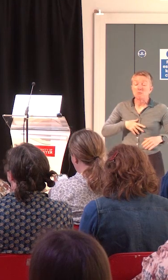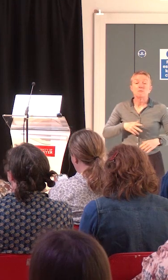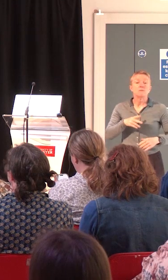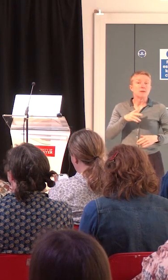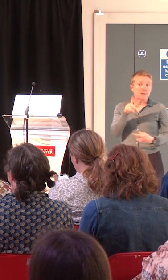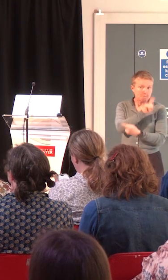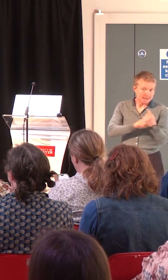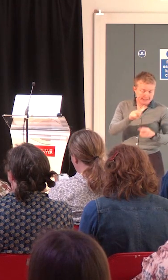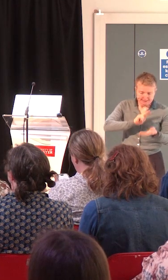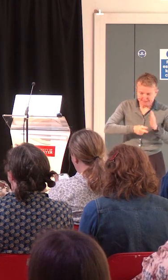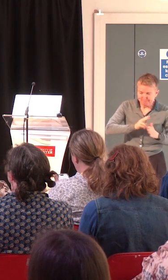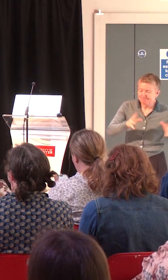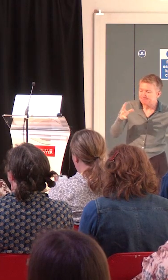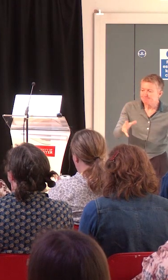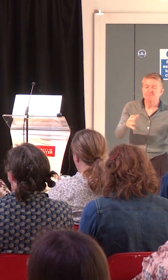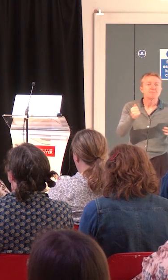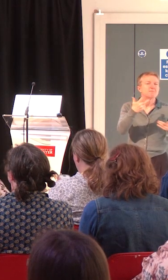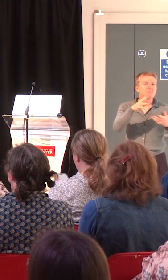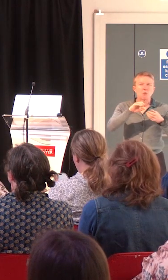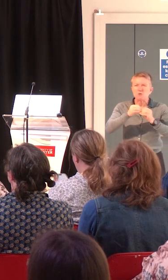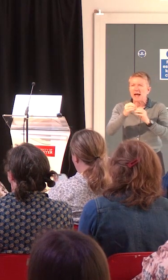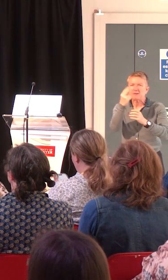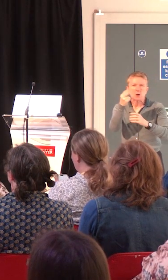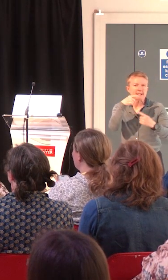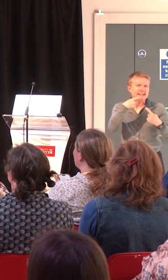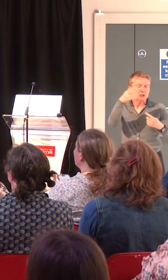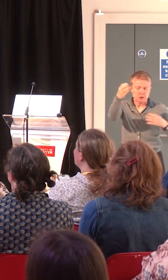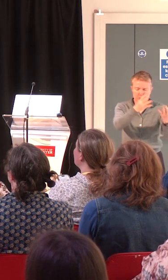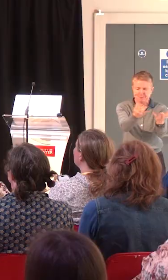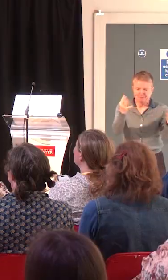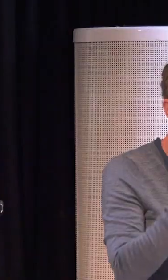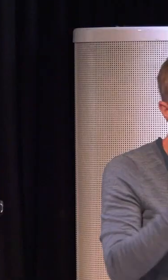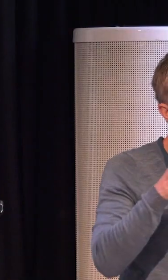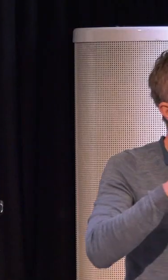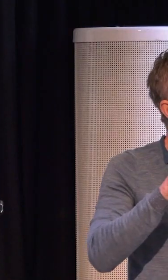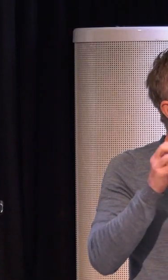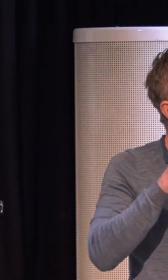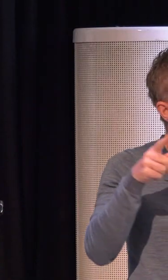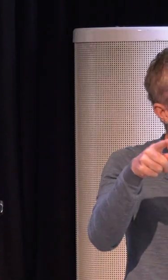of our teachers, our creative artistic teachers involved, and we met with Bob and we discussed what the programme was.